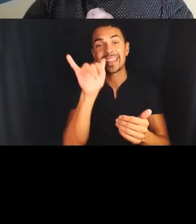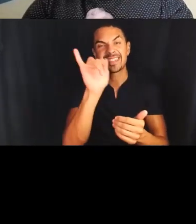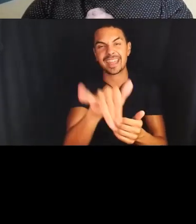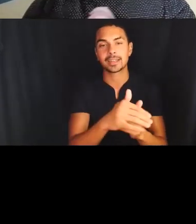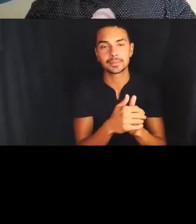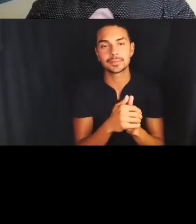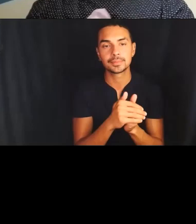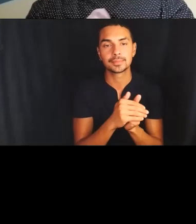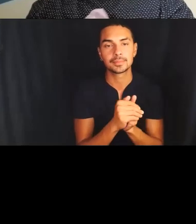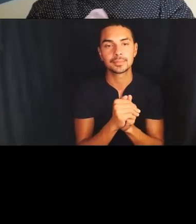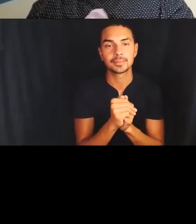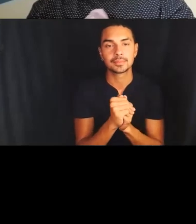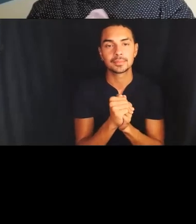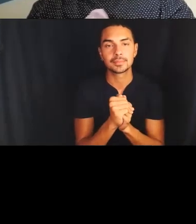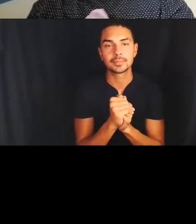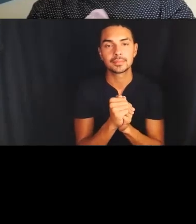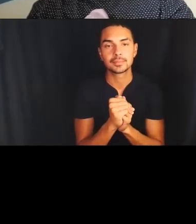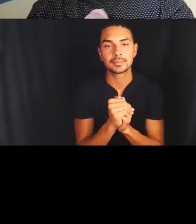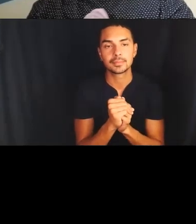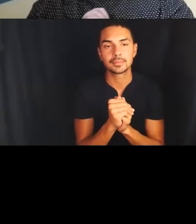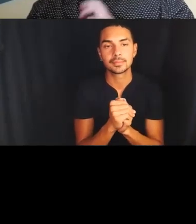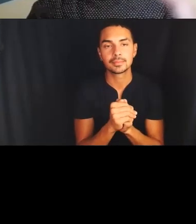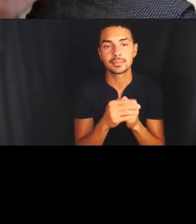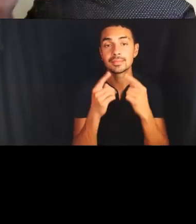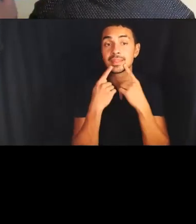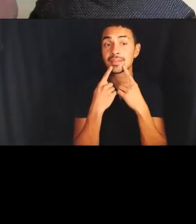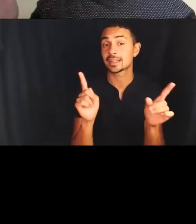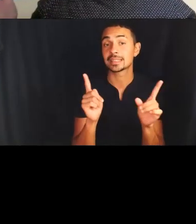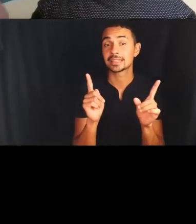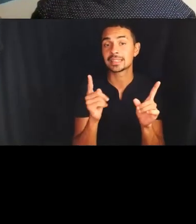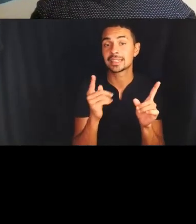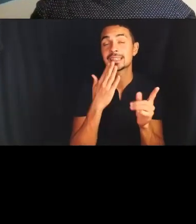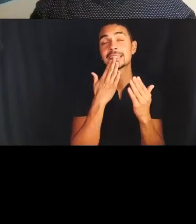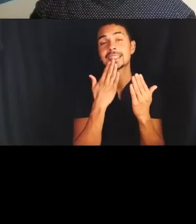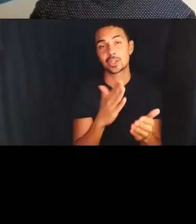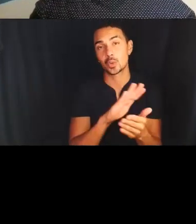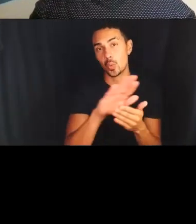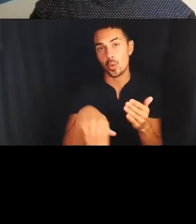And just finally, thank you all so much for being here.